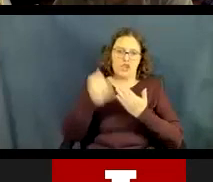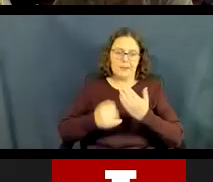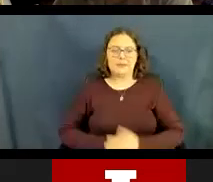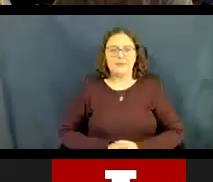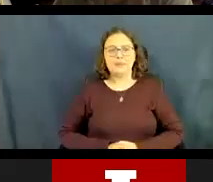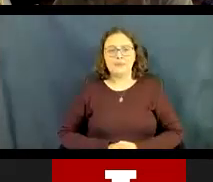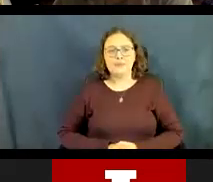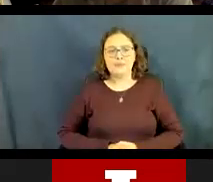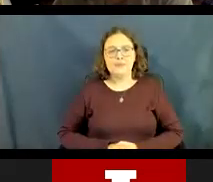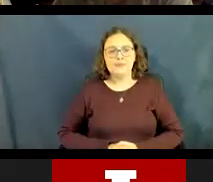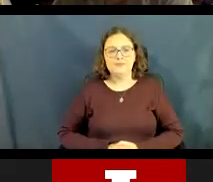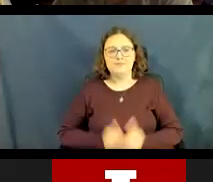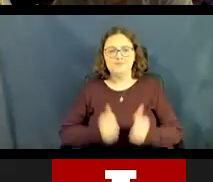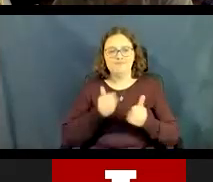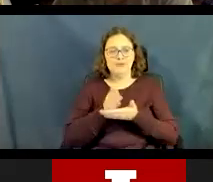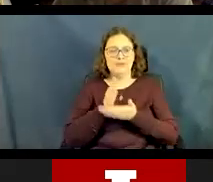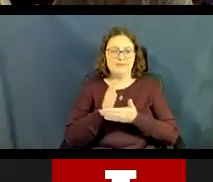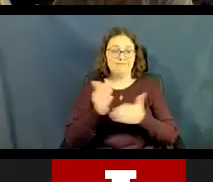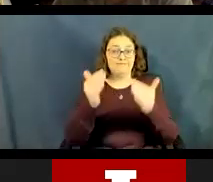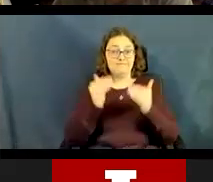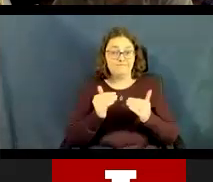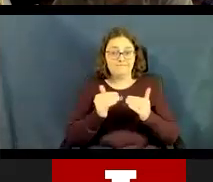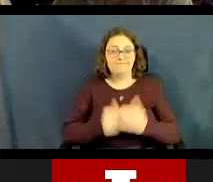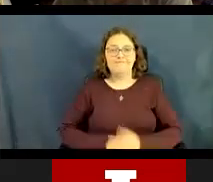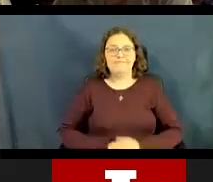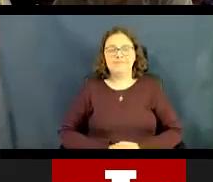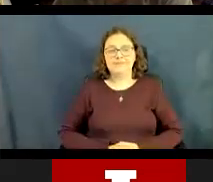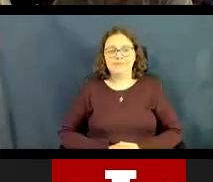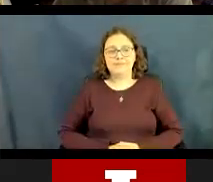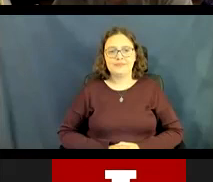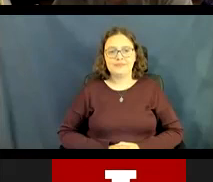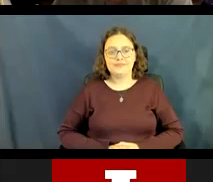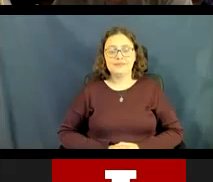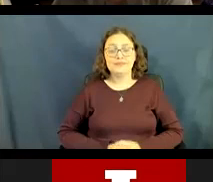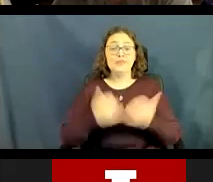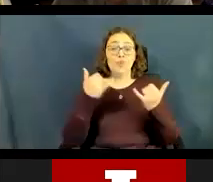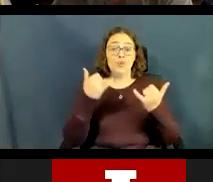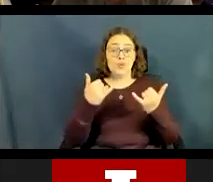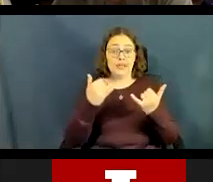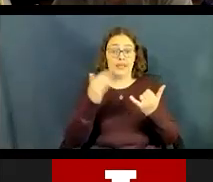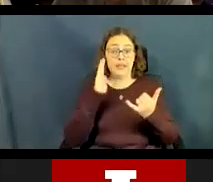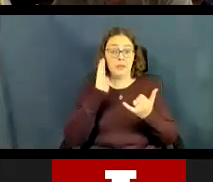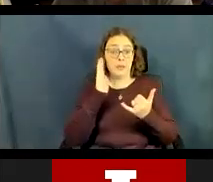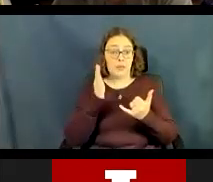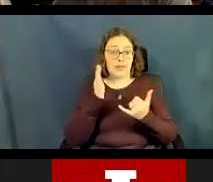All right, next slide. Today, we are going to have another guest speaker,